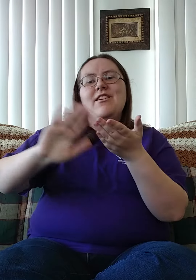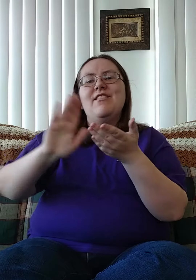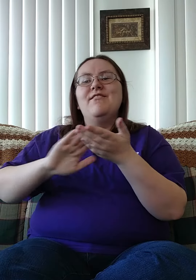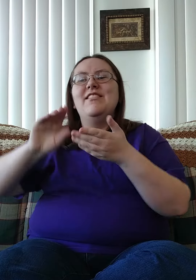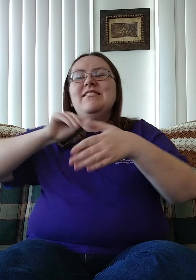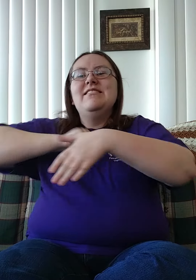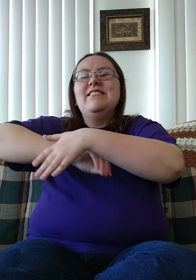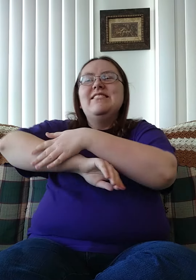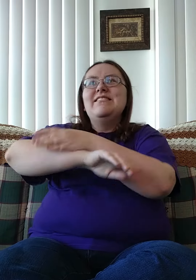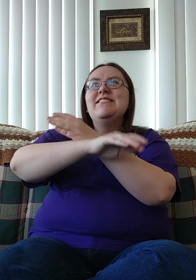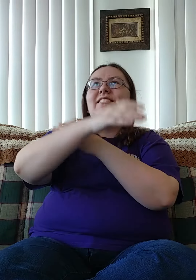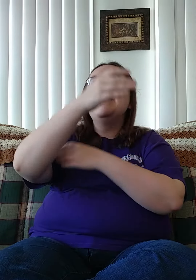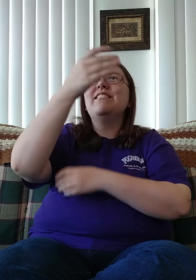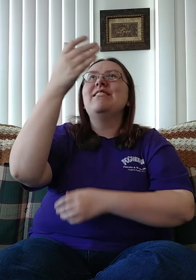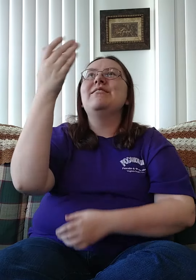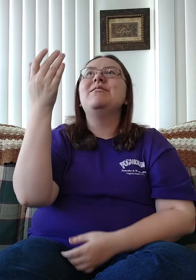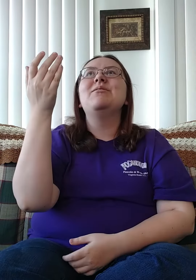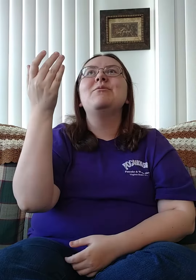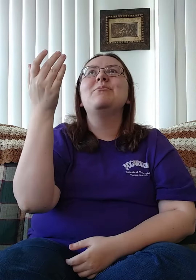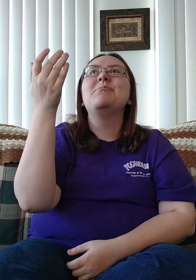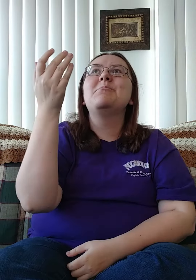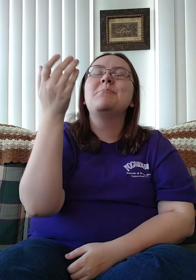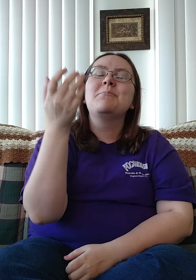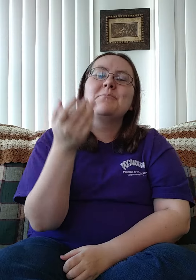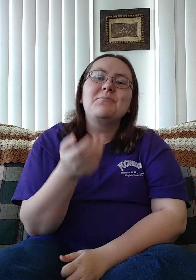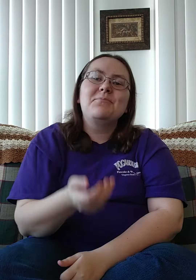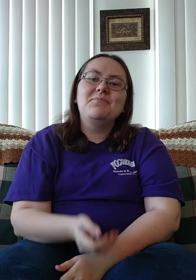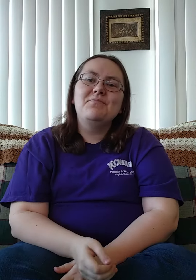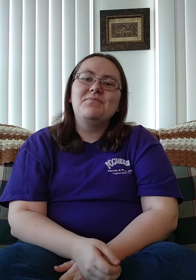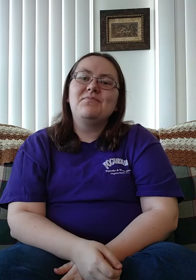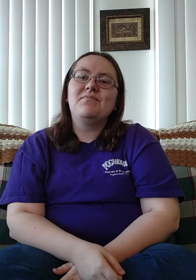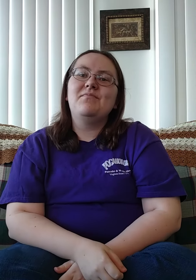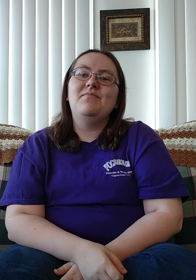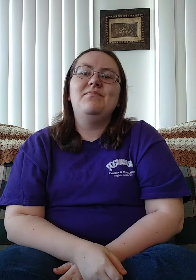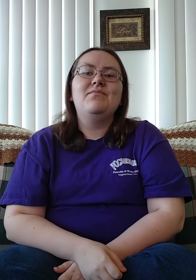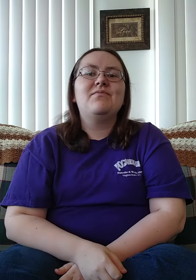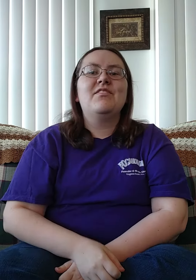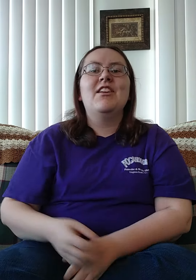Forgiveness is in You